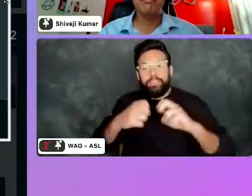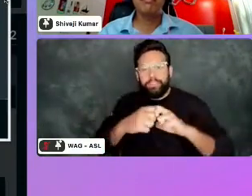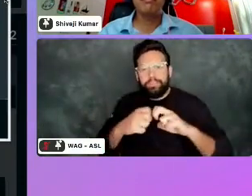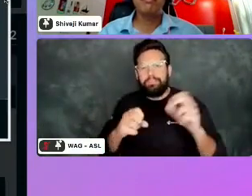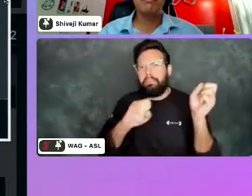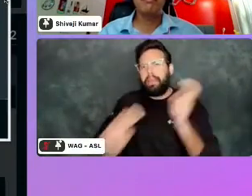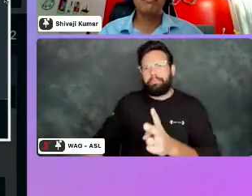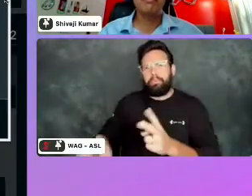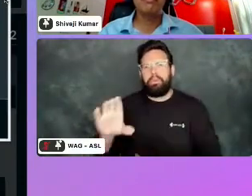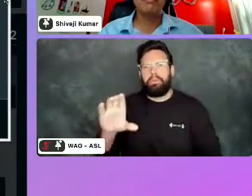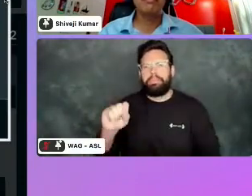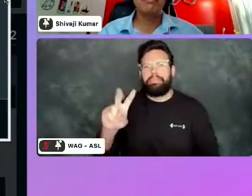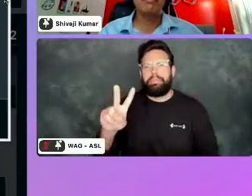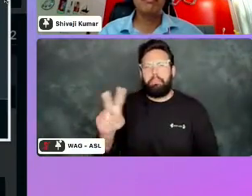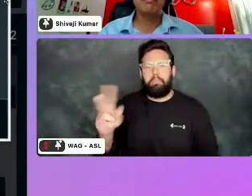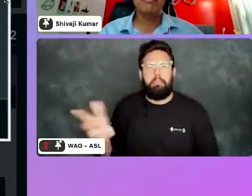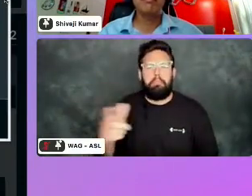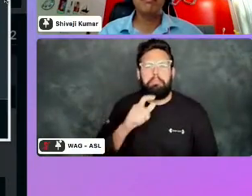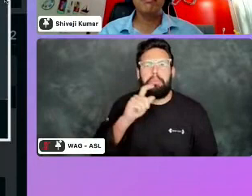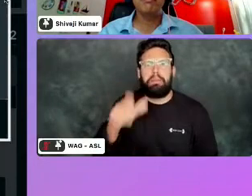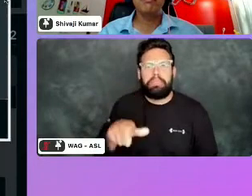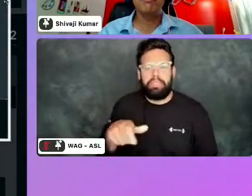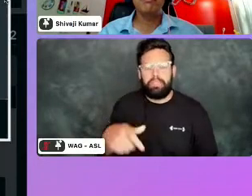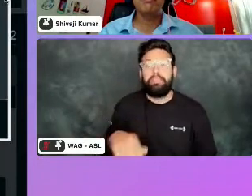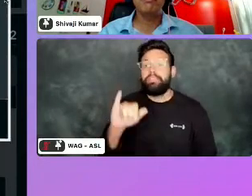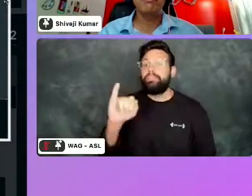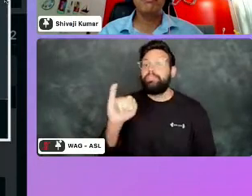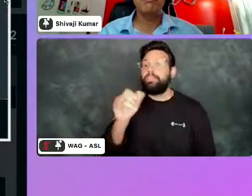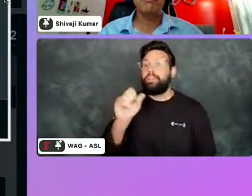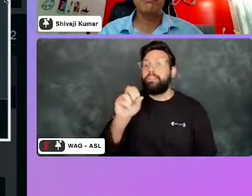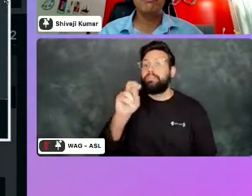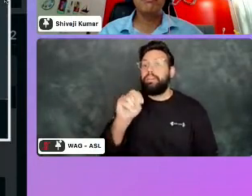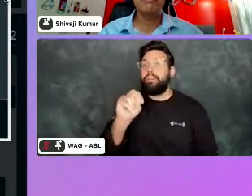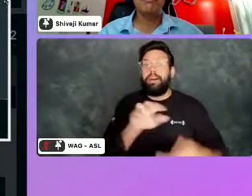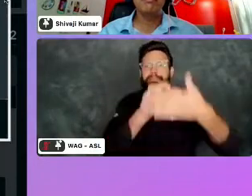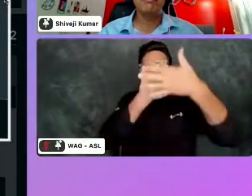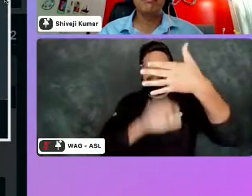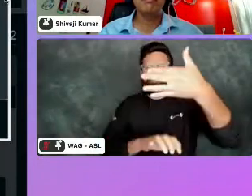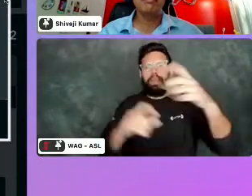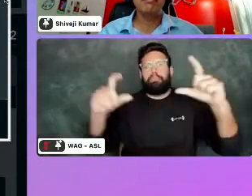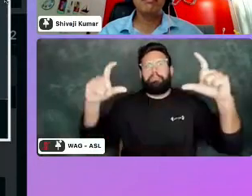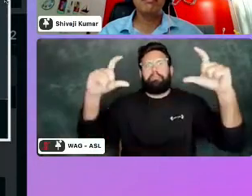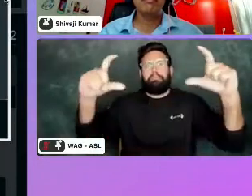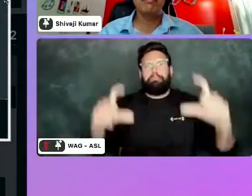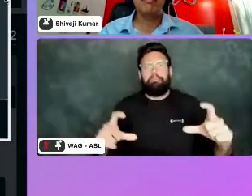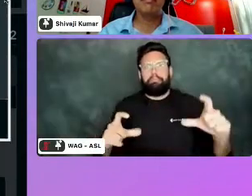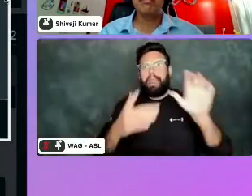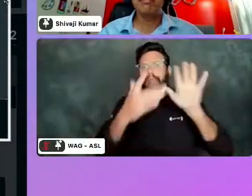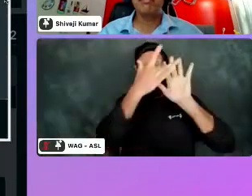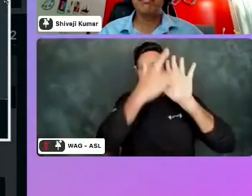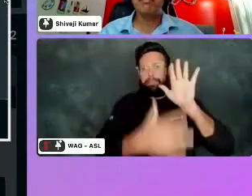We do offer that JSON representation, but that's like an empty array and really only developers know how to read that, parse it and, you know,